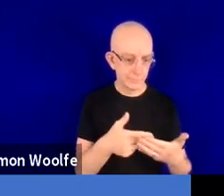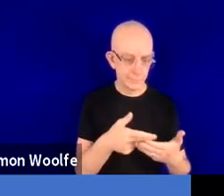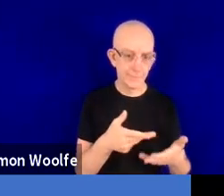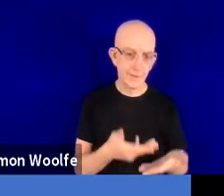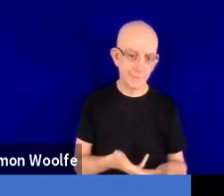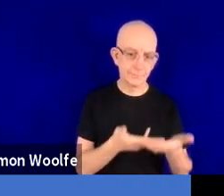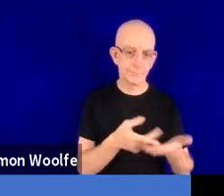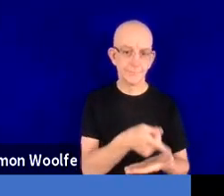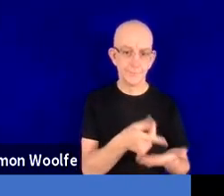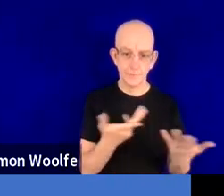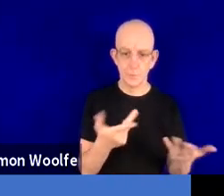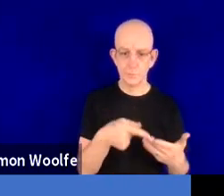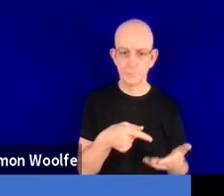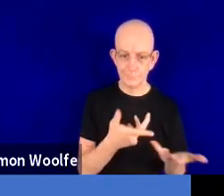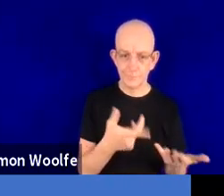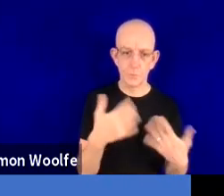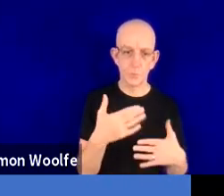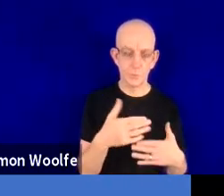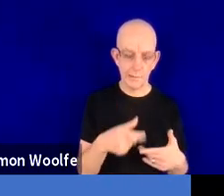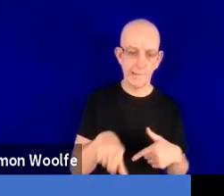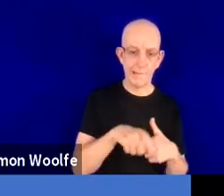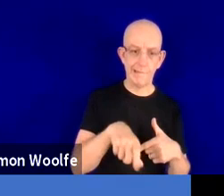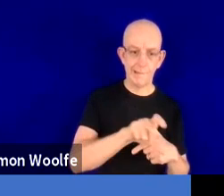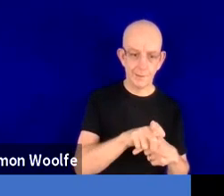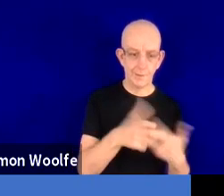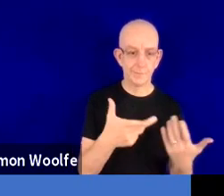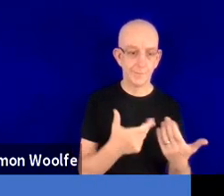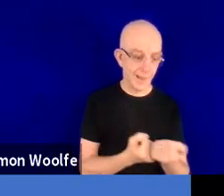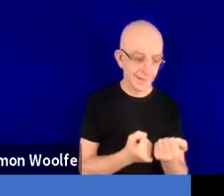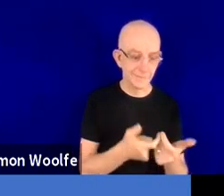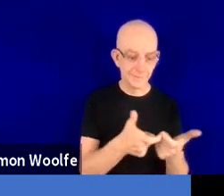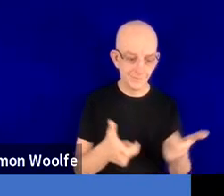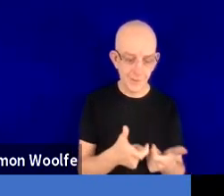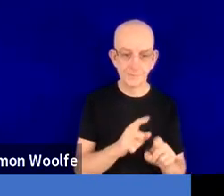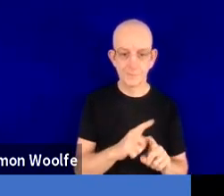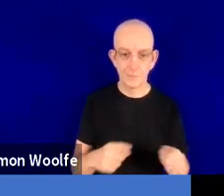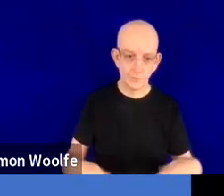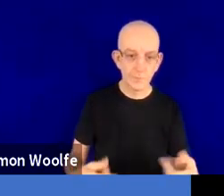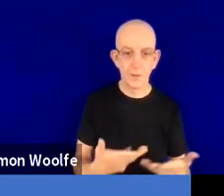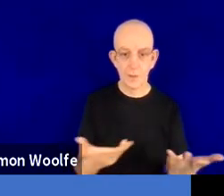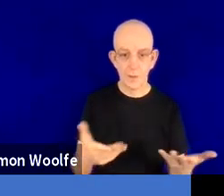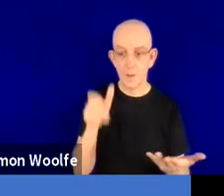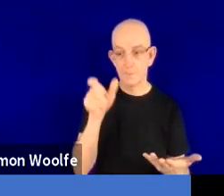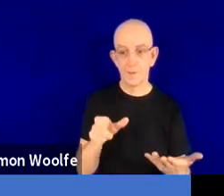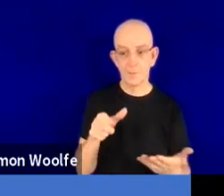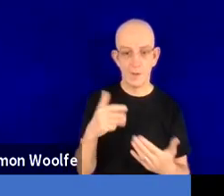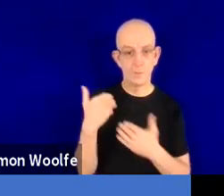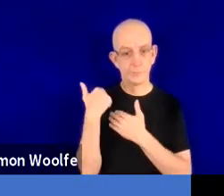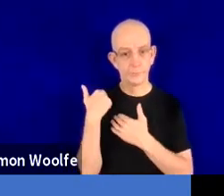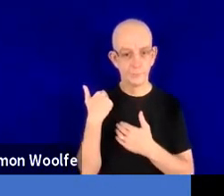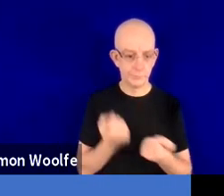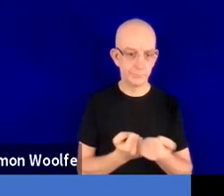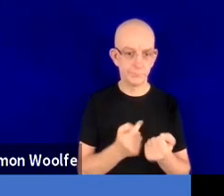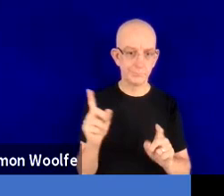We talk about interpretation of personal assistance and definitely, here, a single disability allowance will not address those costs